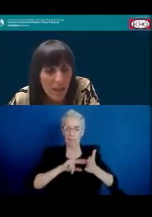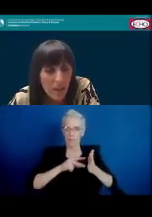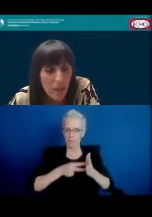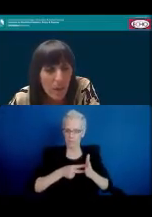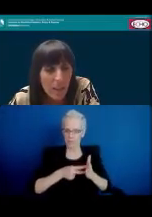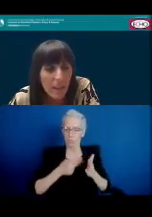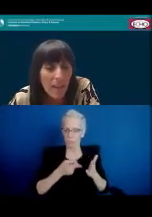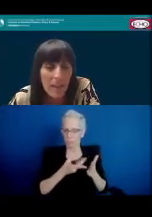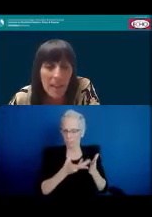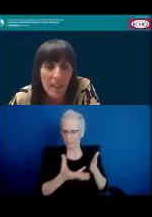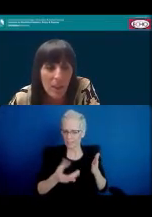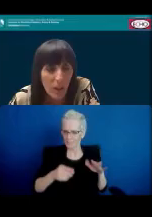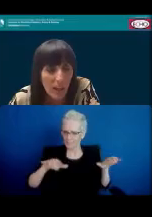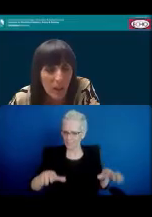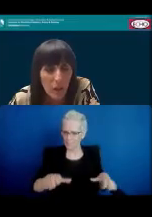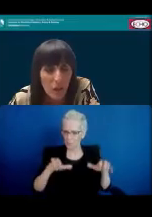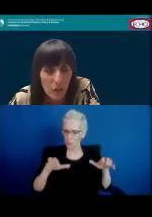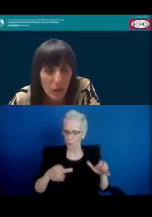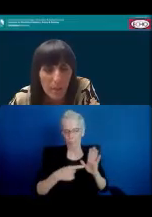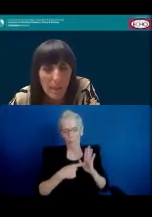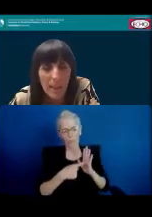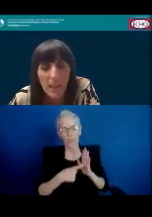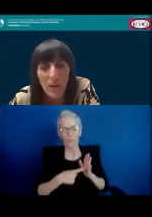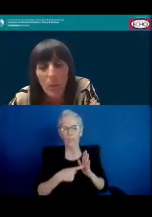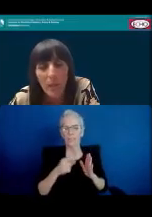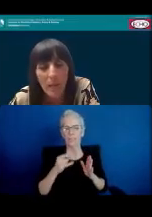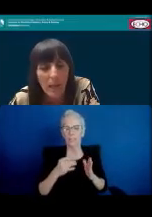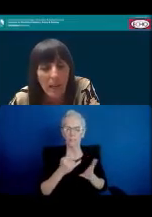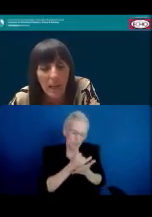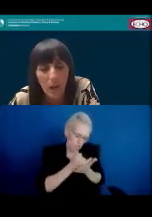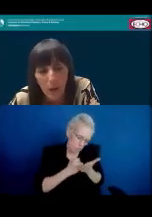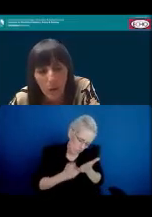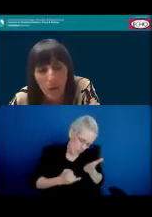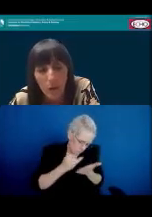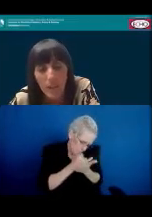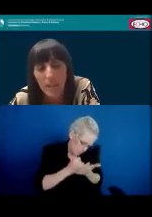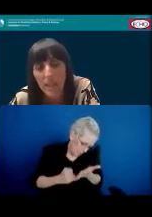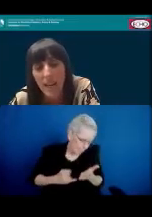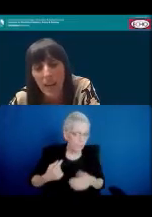they're doing, like a child scribbling, we can coach to say,